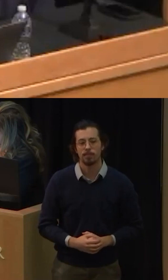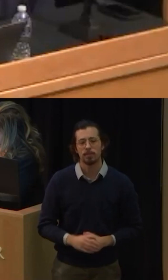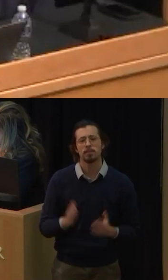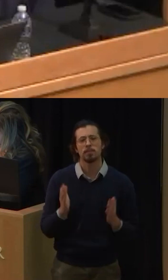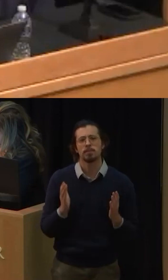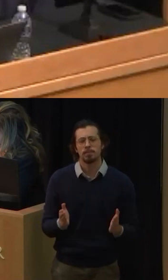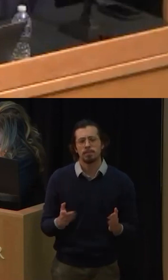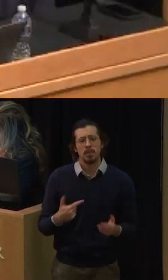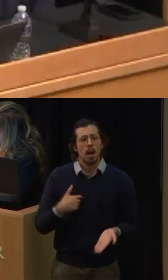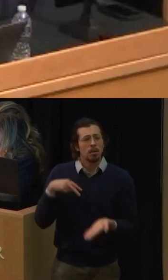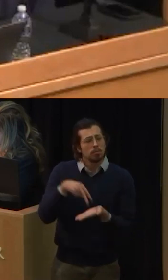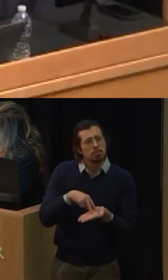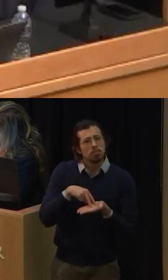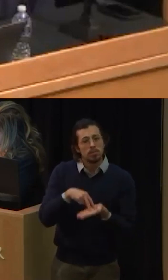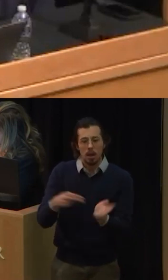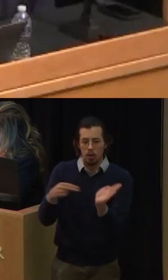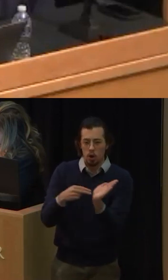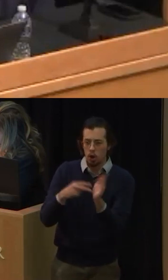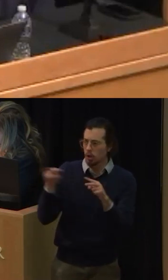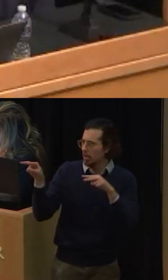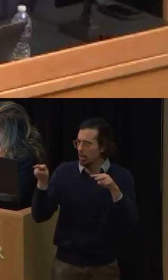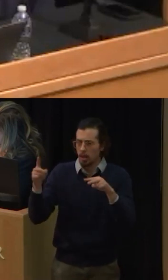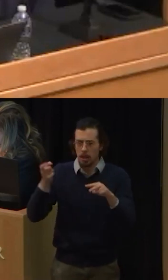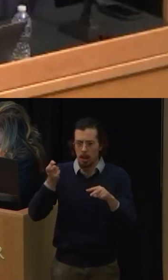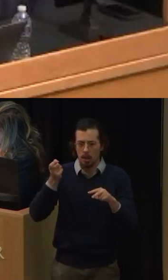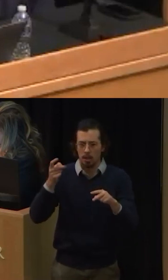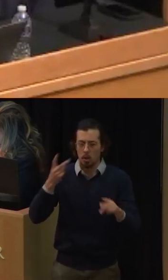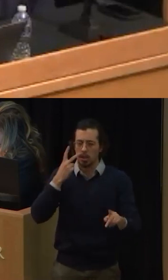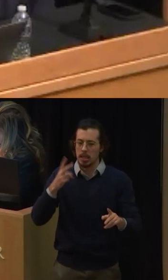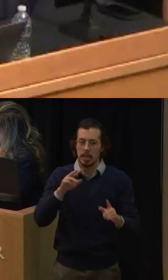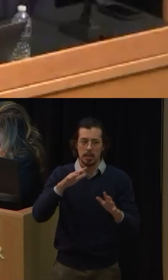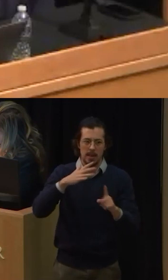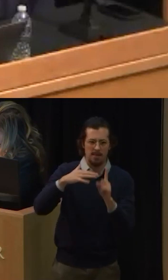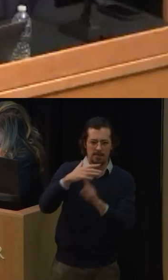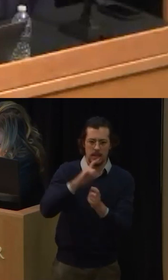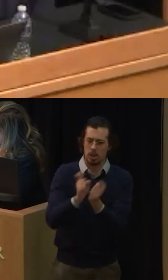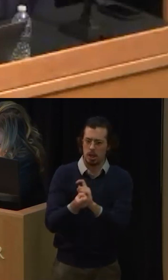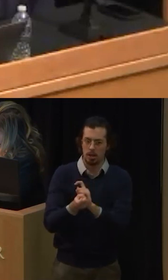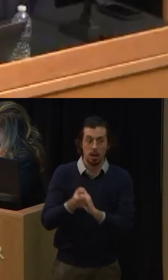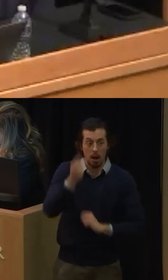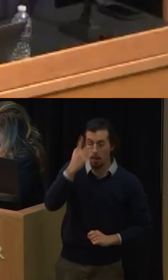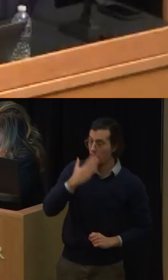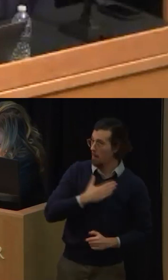and so I'm standing there, and the nurses see that this whole visit has turned. Now, let me tell you, this is not my doctor.